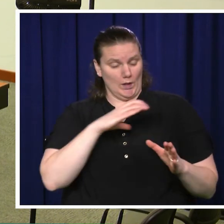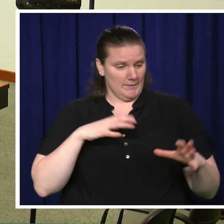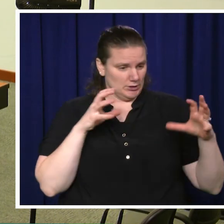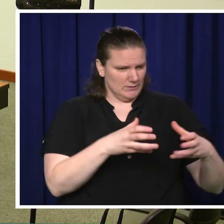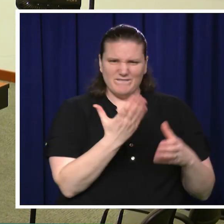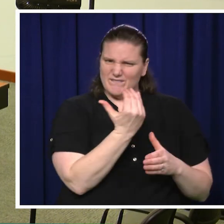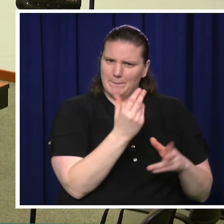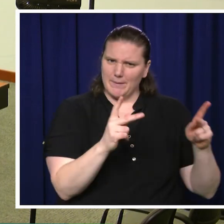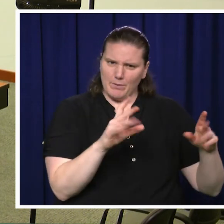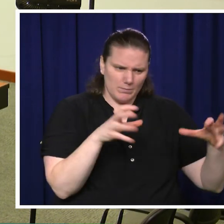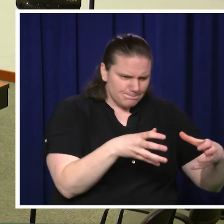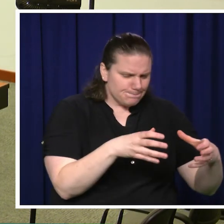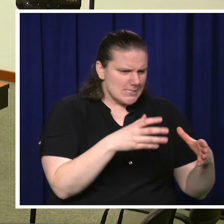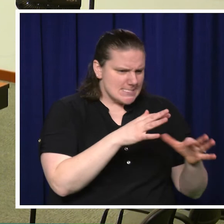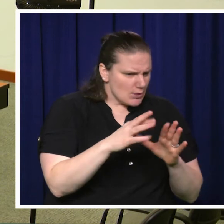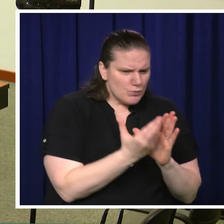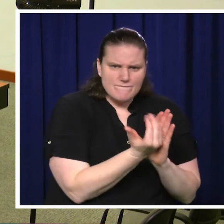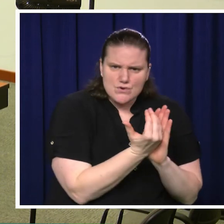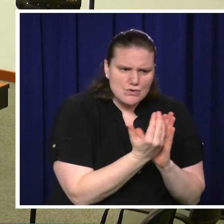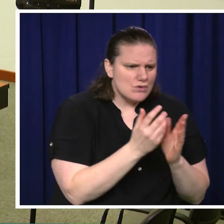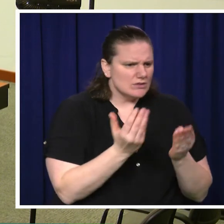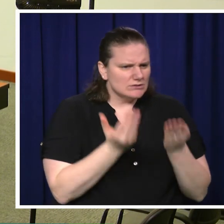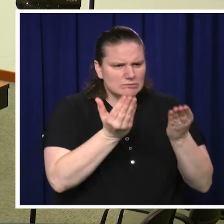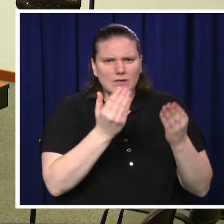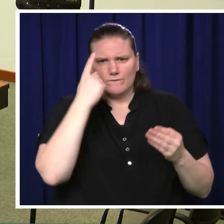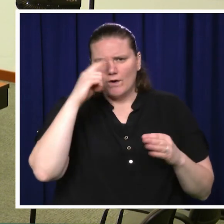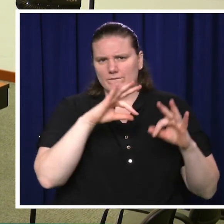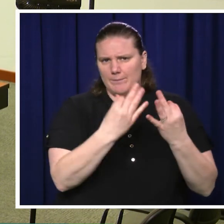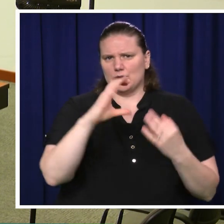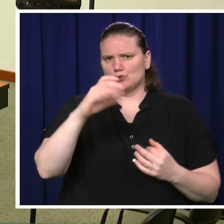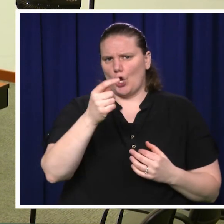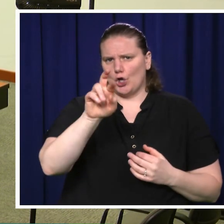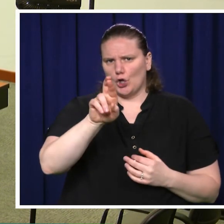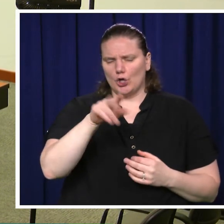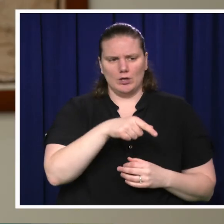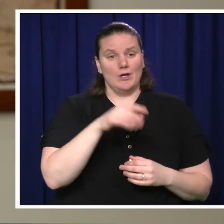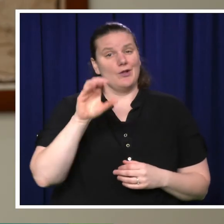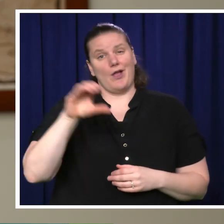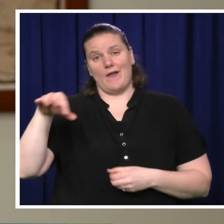This 15 member commission is tasked with reviewing and making suggested updates to our county charter.